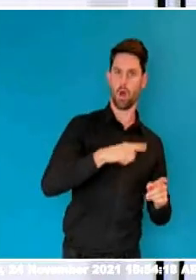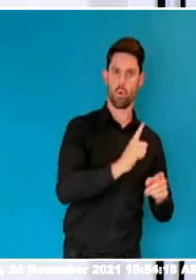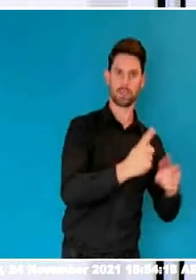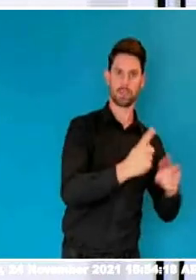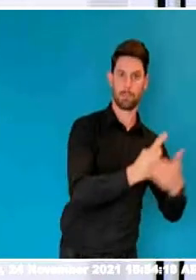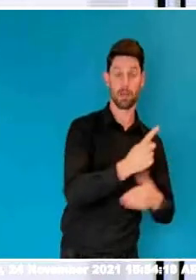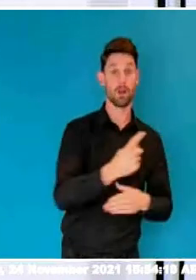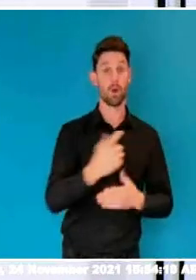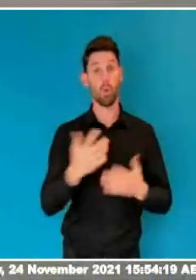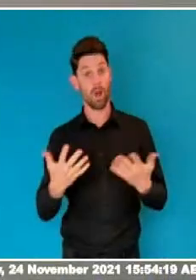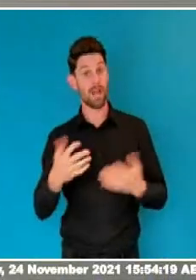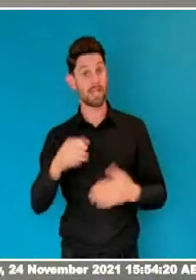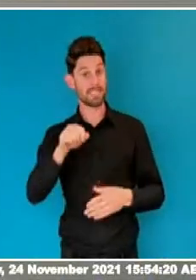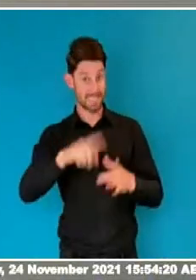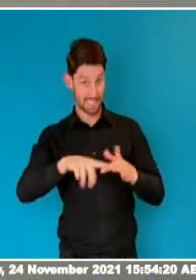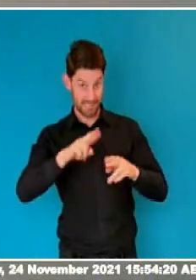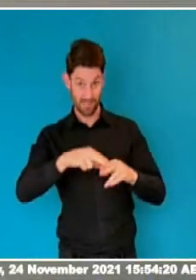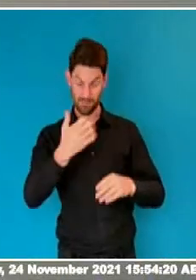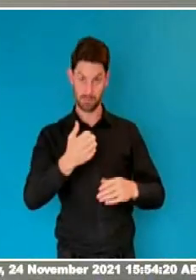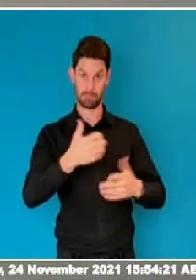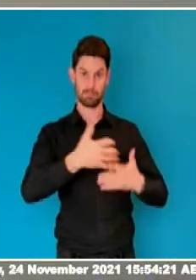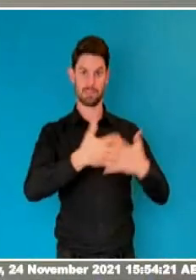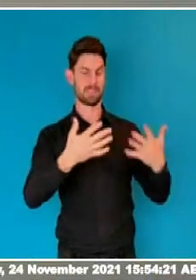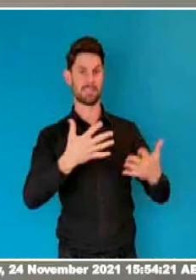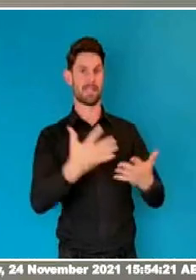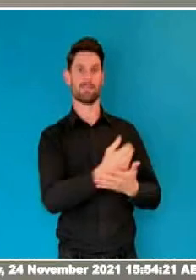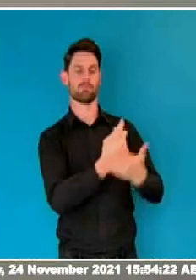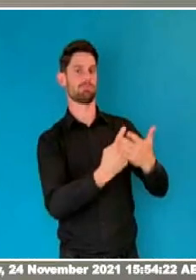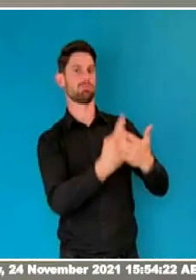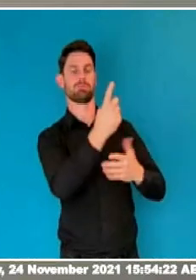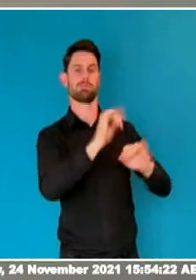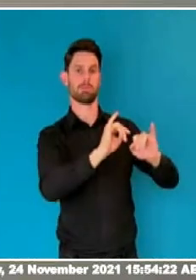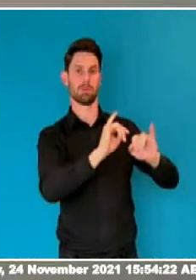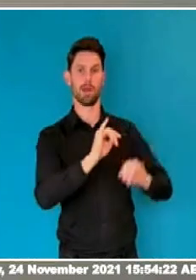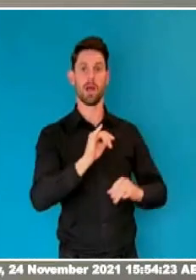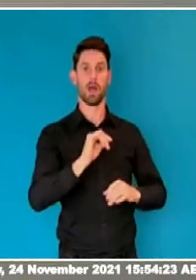that is completed with the Environment Health and Safety team in the first instance